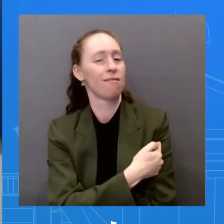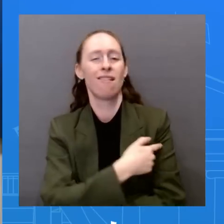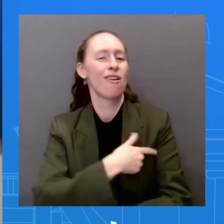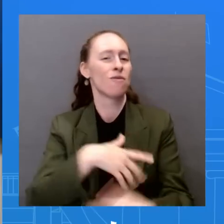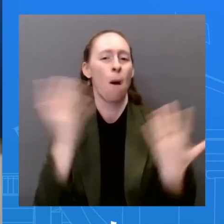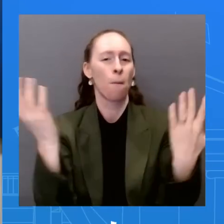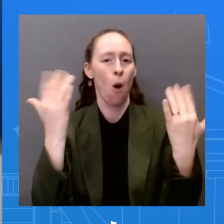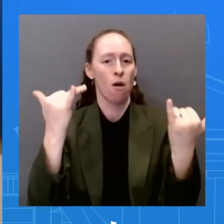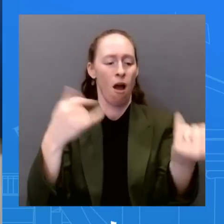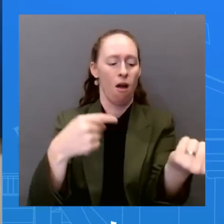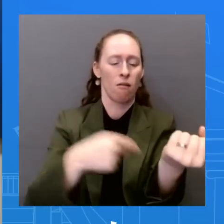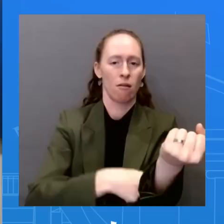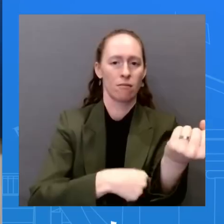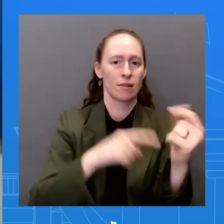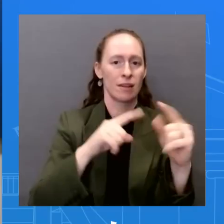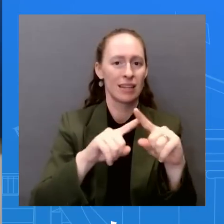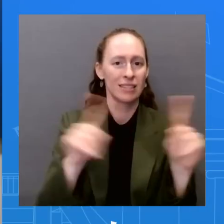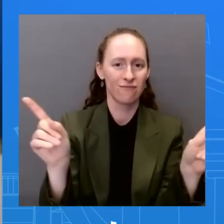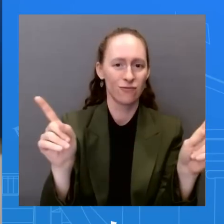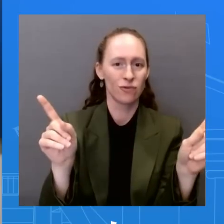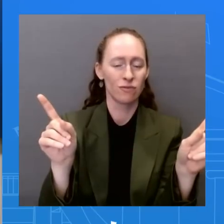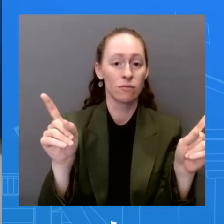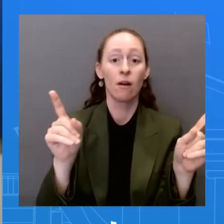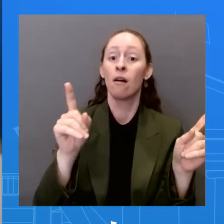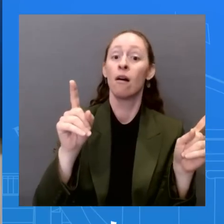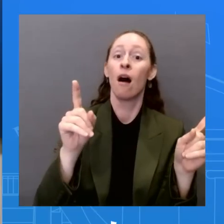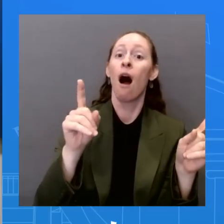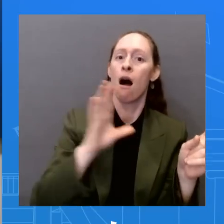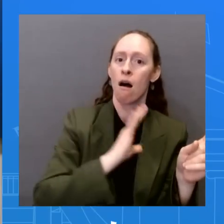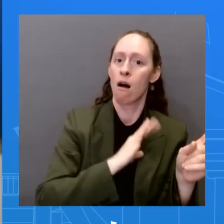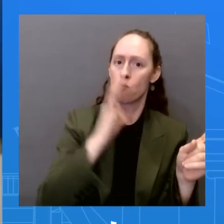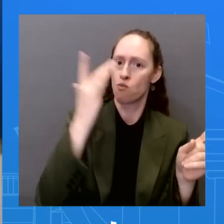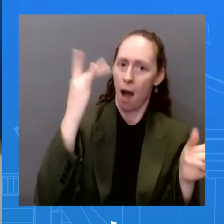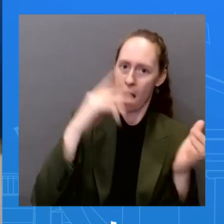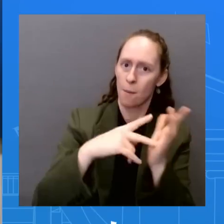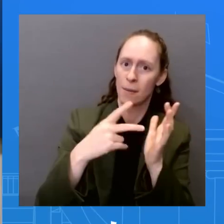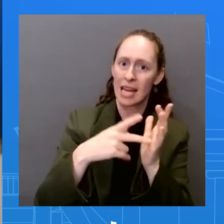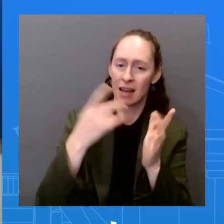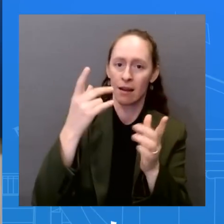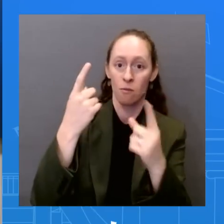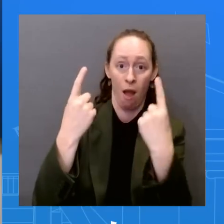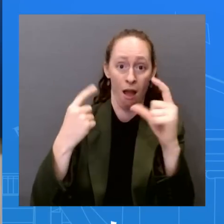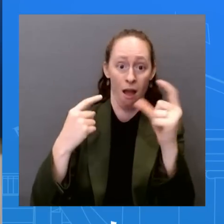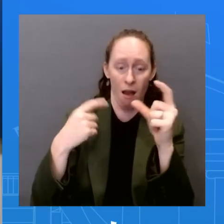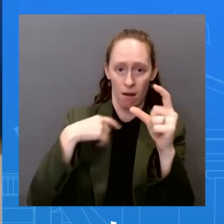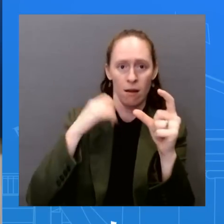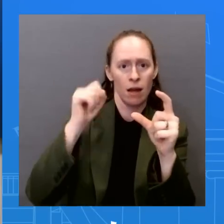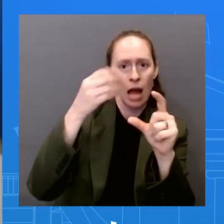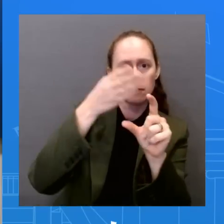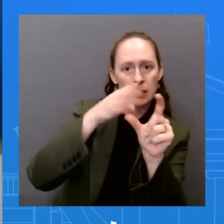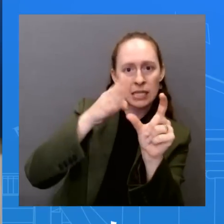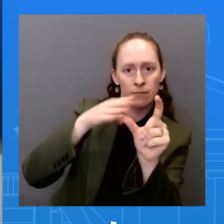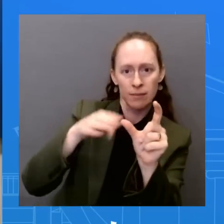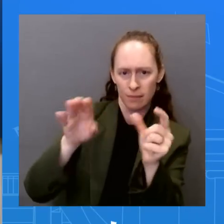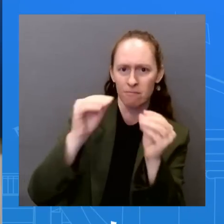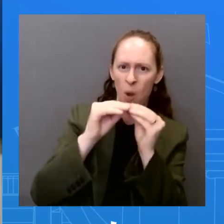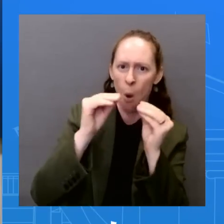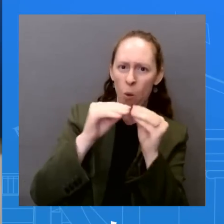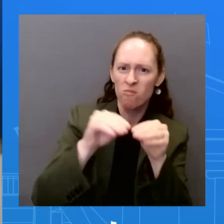but also without sacrificing the safety and effectiveness of the JYNNEOS vaccine. In fact, over 70 percent of all vaccines